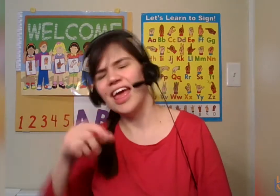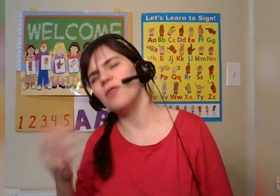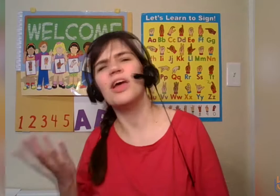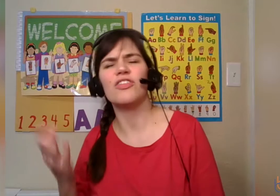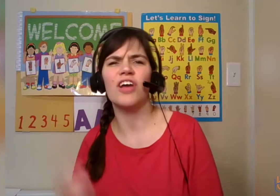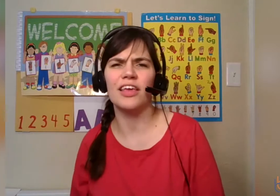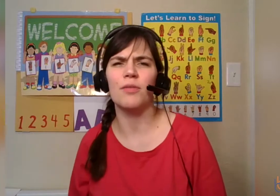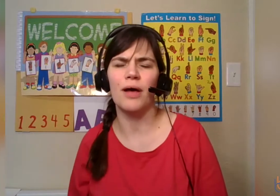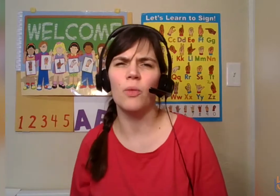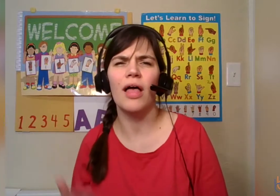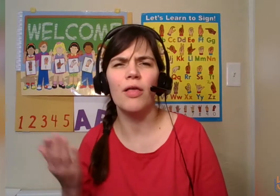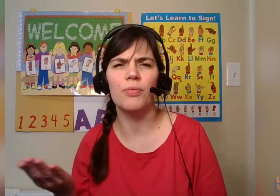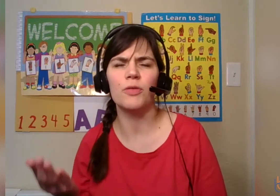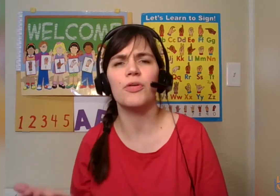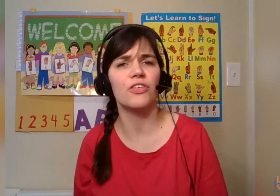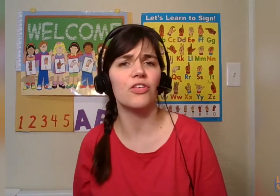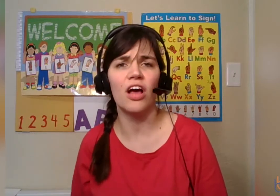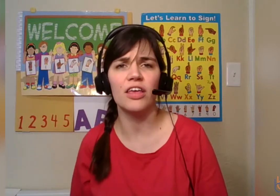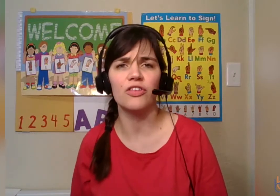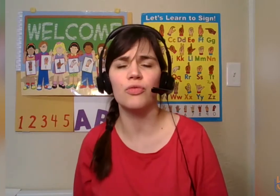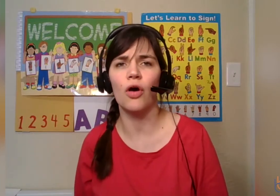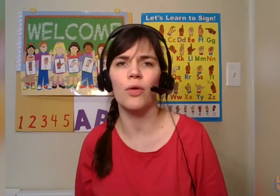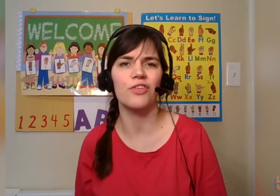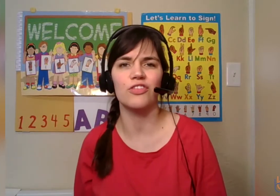what you're talking about will help the person you're talking to know if you're